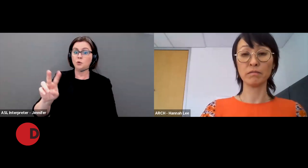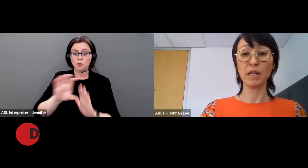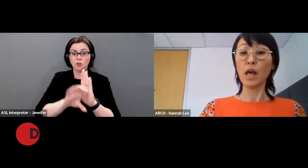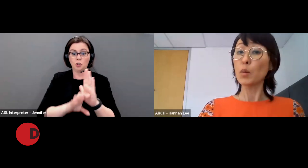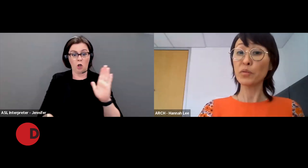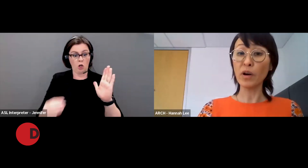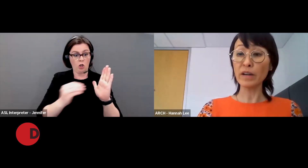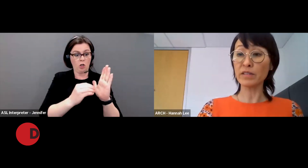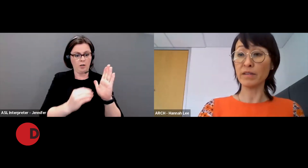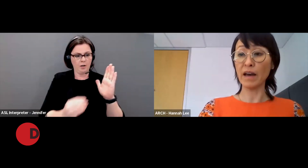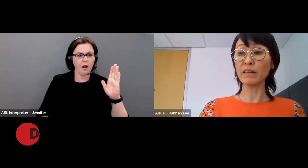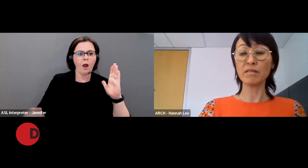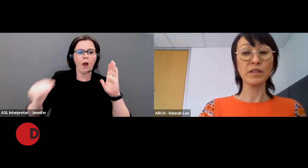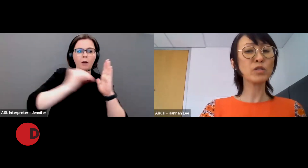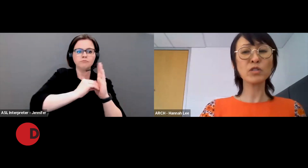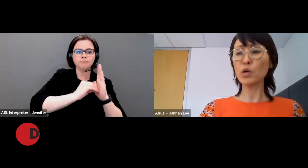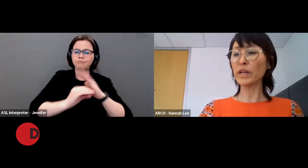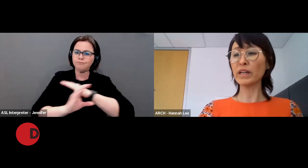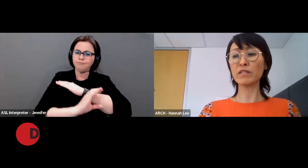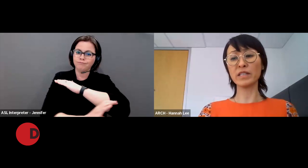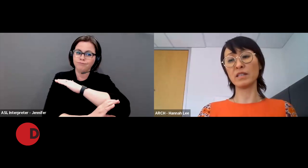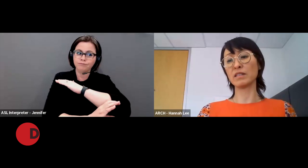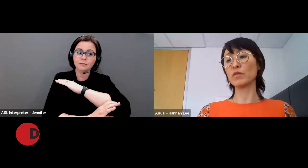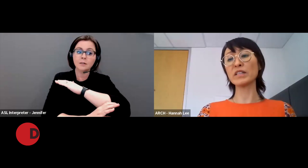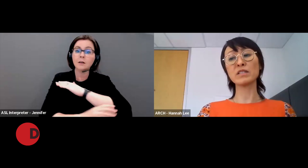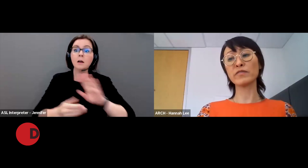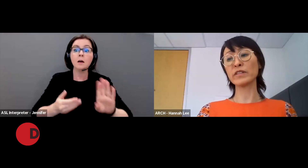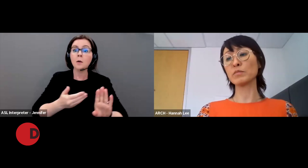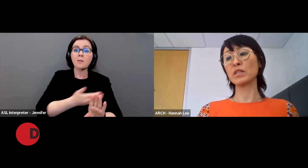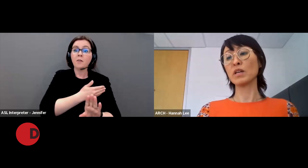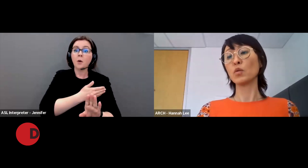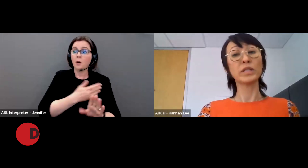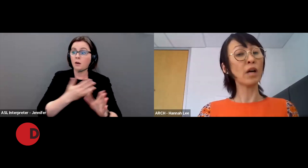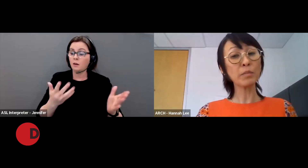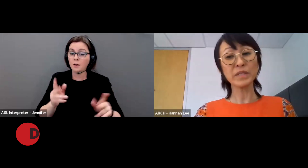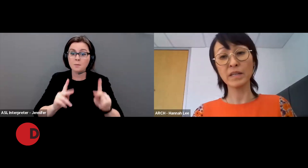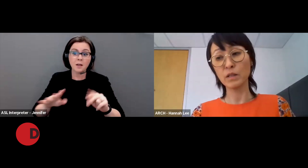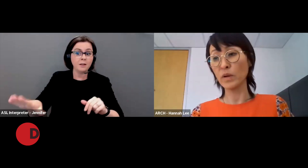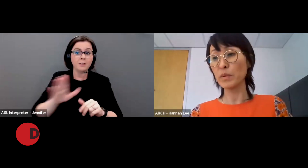enshrined in the Constitution. Prior to that, there was no guarantee that rights and